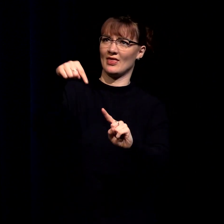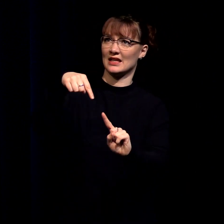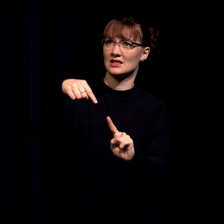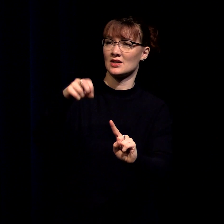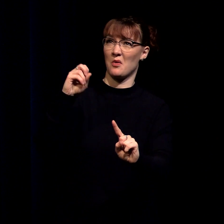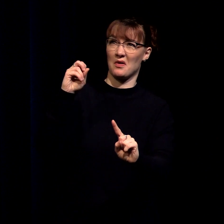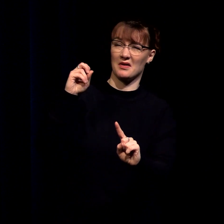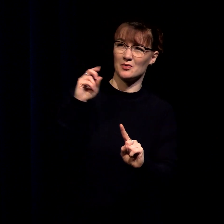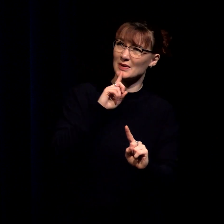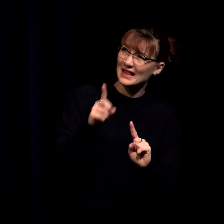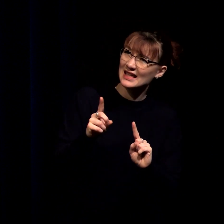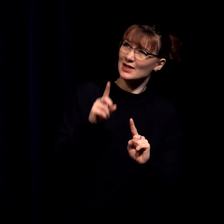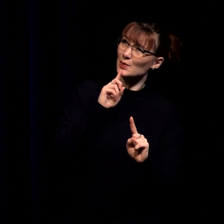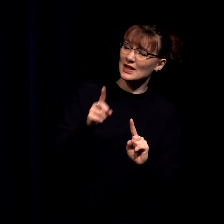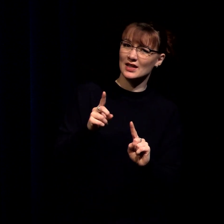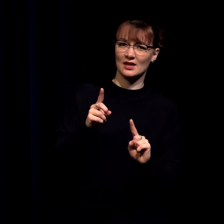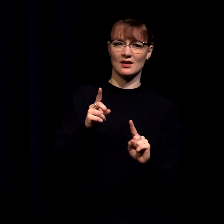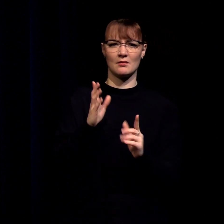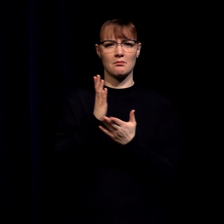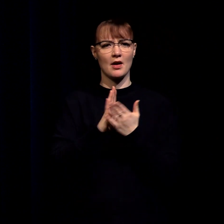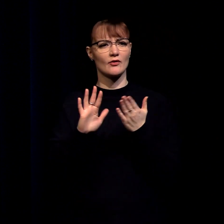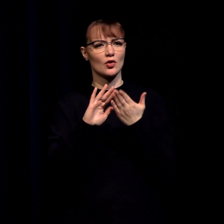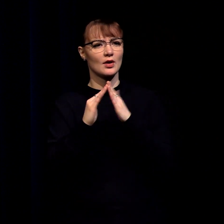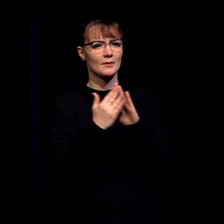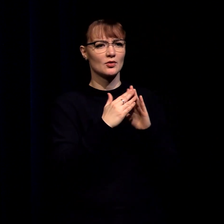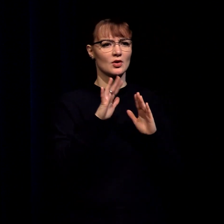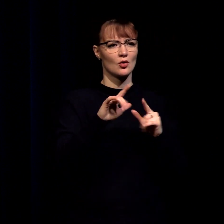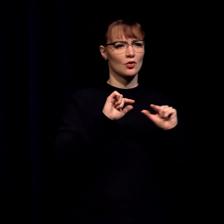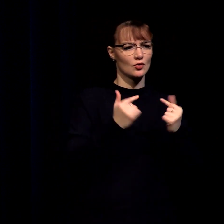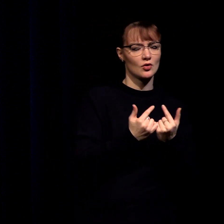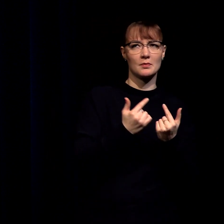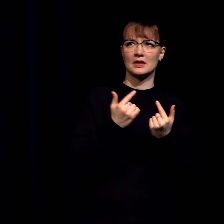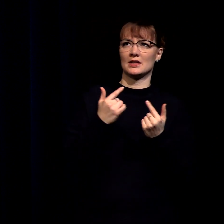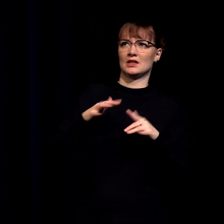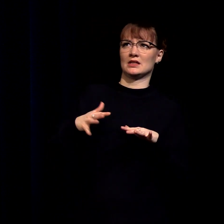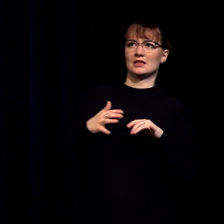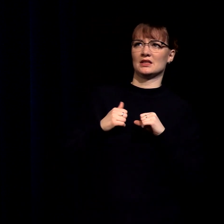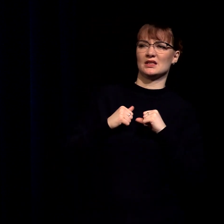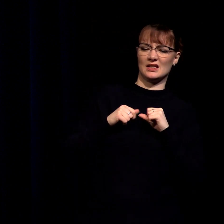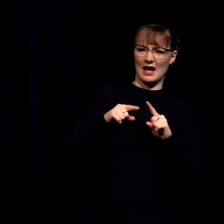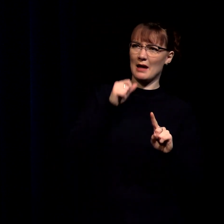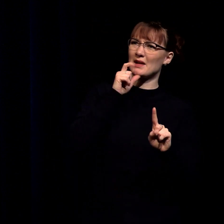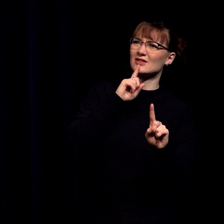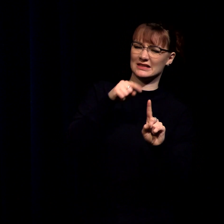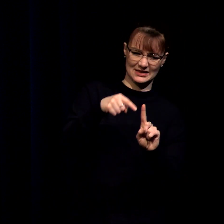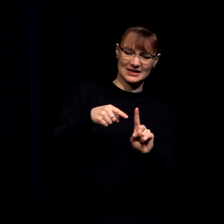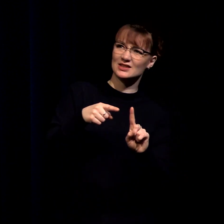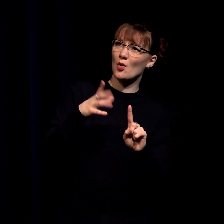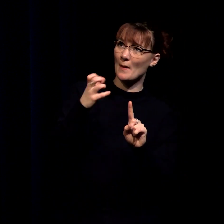If part of your community Your Life Group is nervous about what God is calling you to as a collective community, can I just